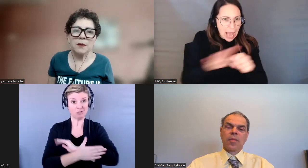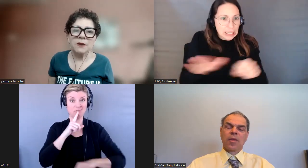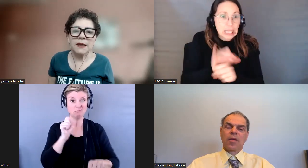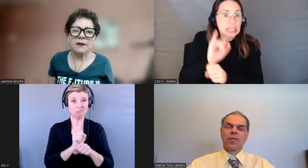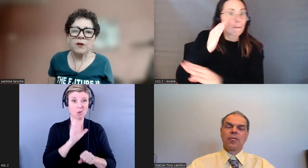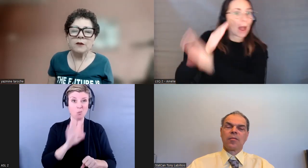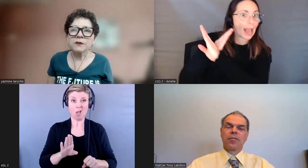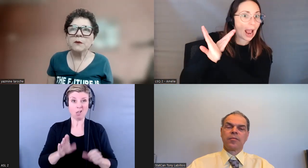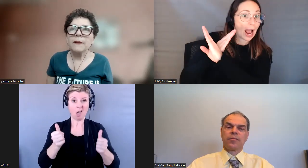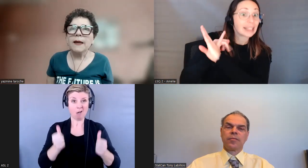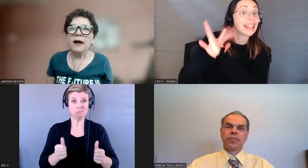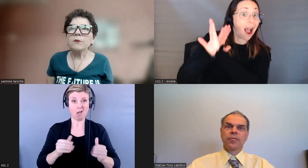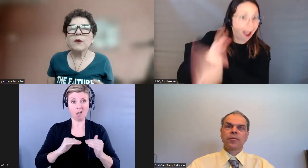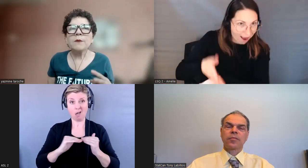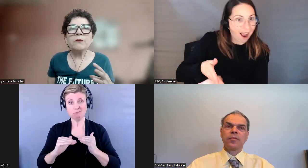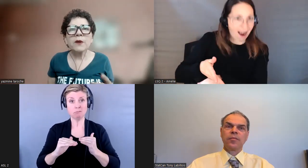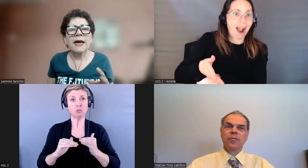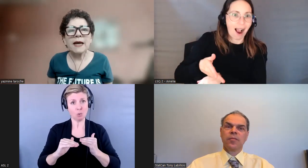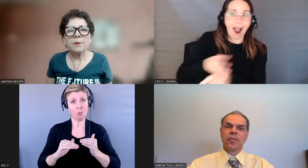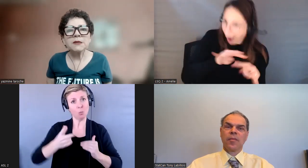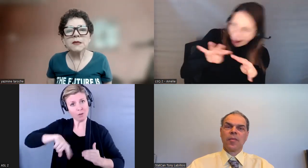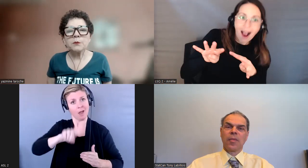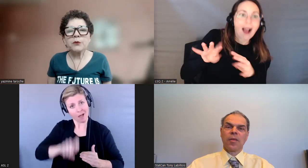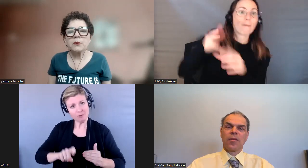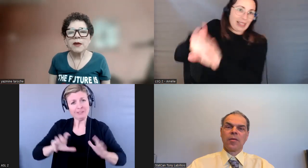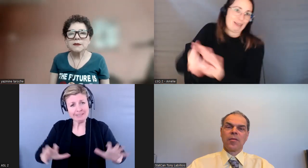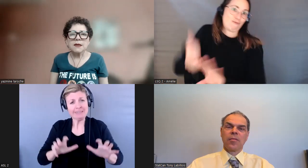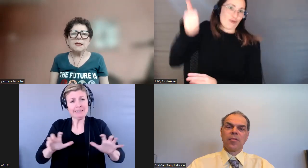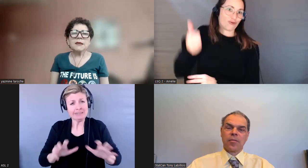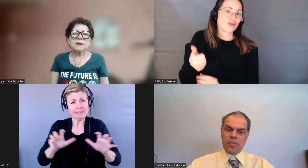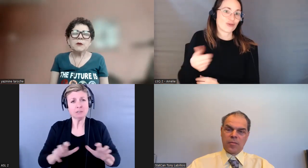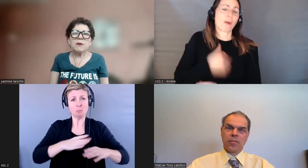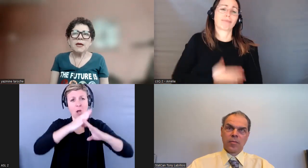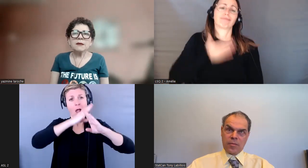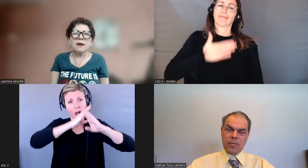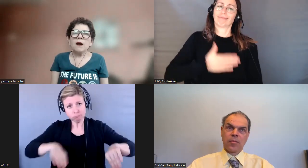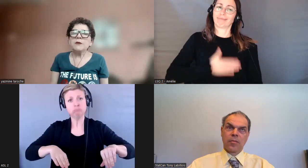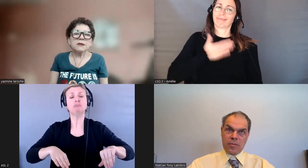people get involved so I'm I'm very happy to see the progress that's been made obviously